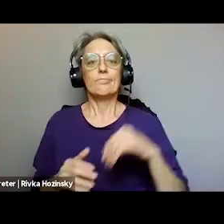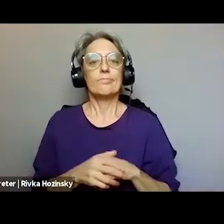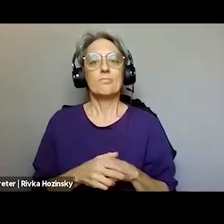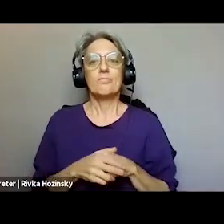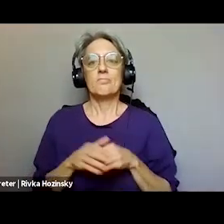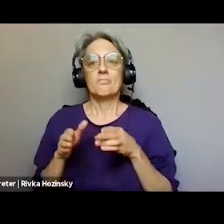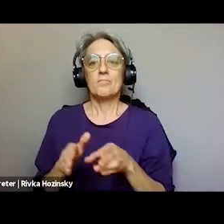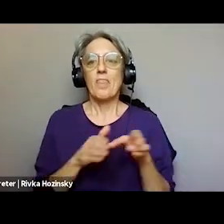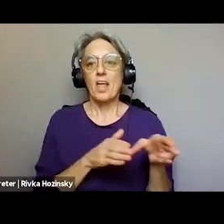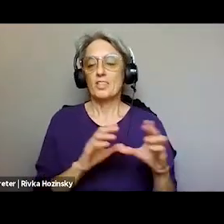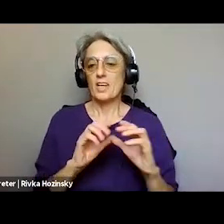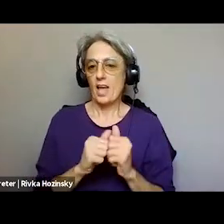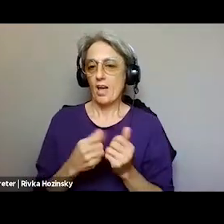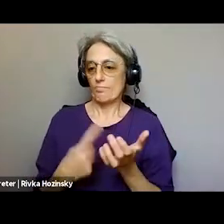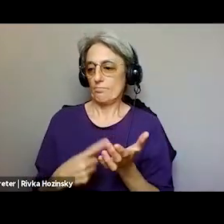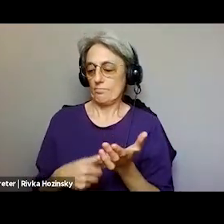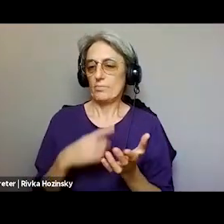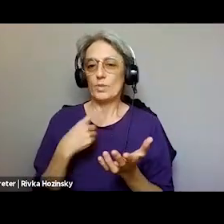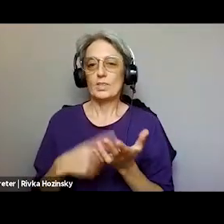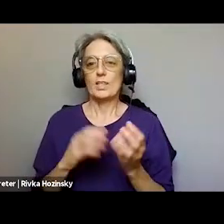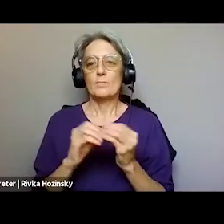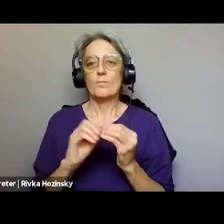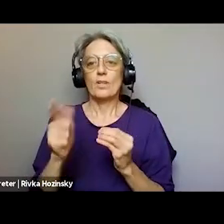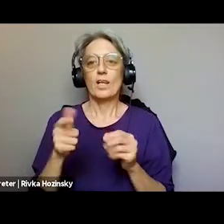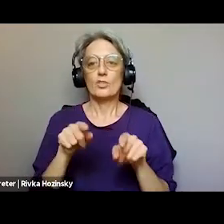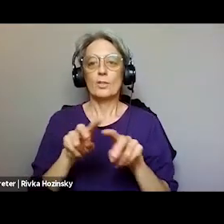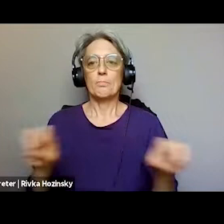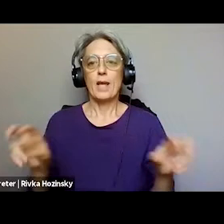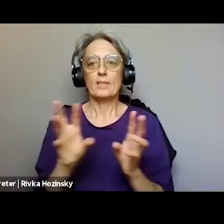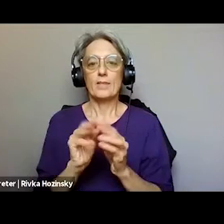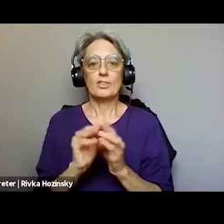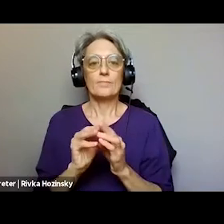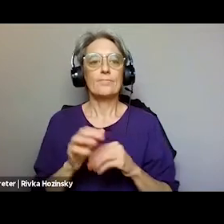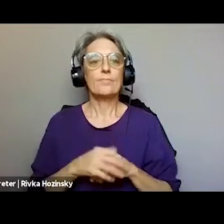challenges. We're going to discuss these more in the panel session. Creating a study sample